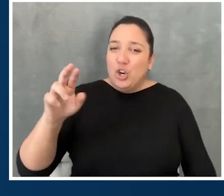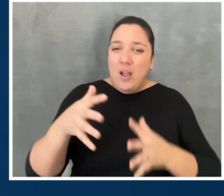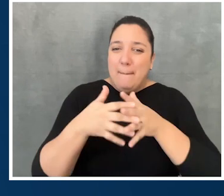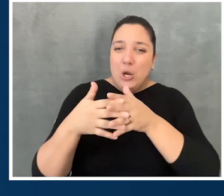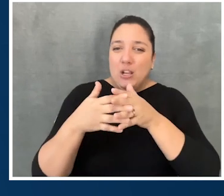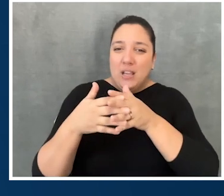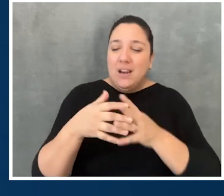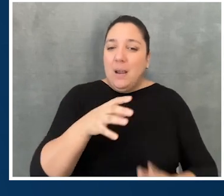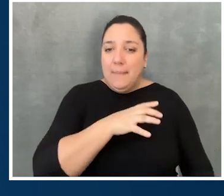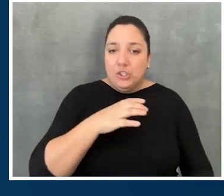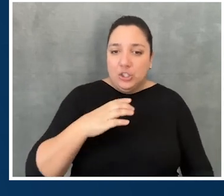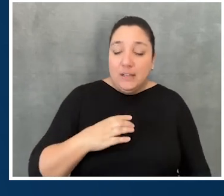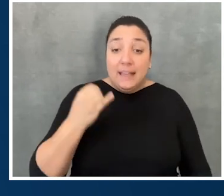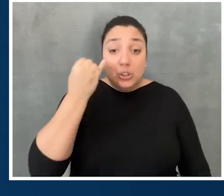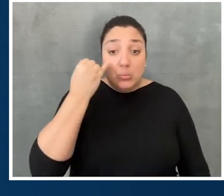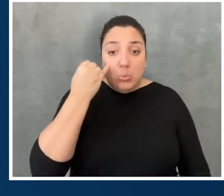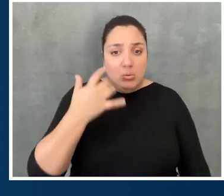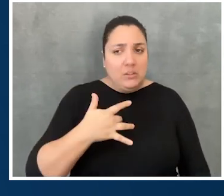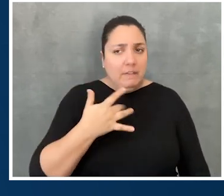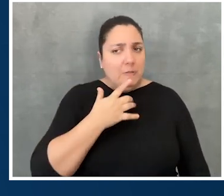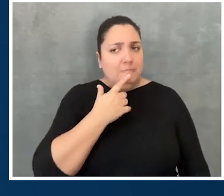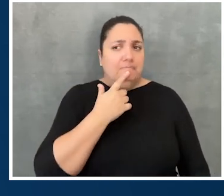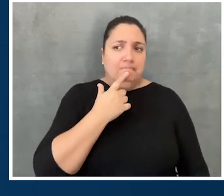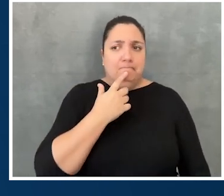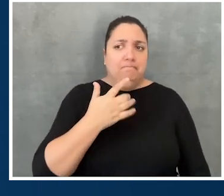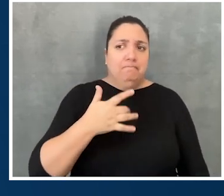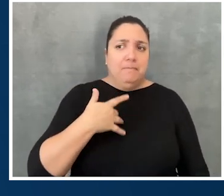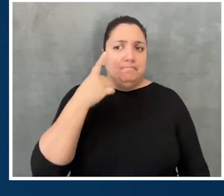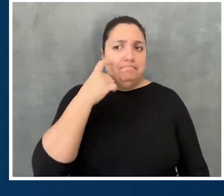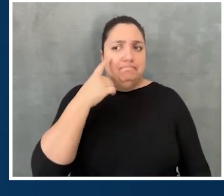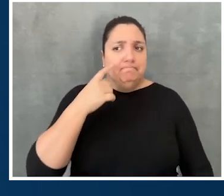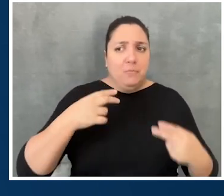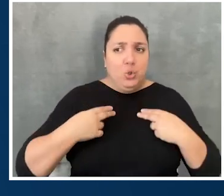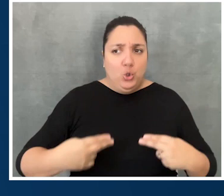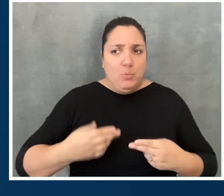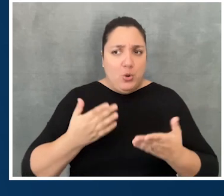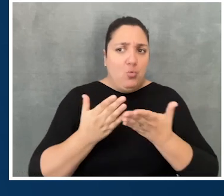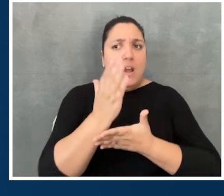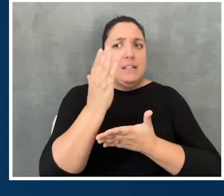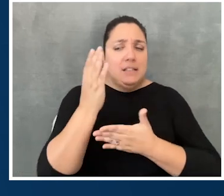if they perceive human rights violation going on in their country,